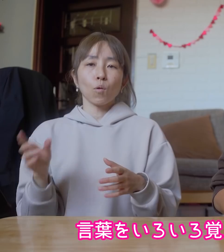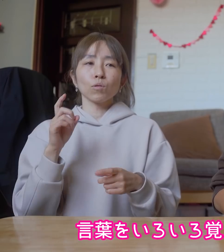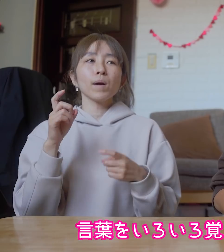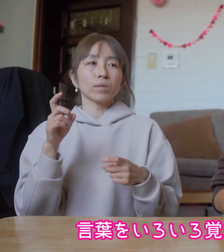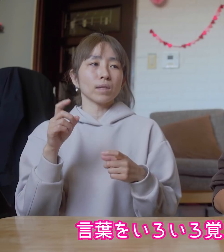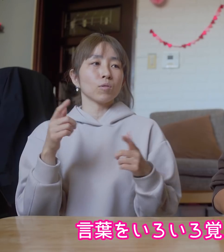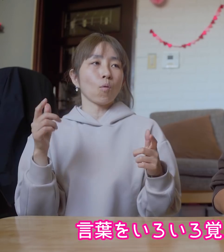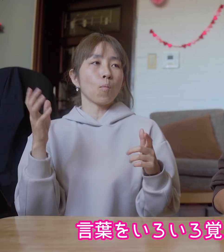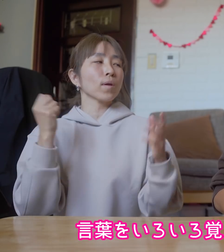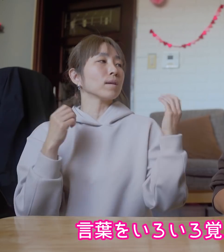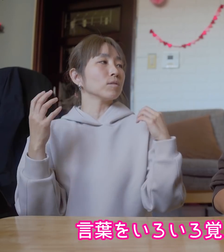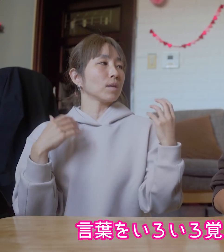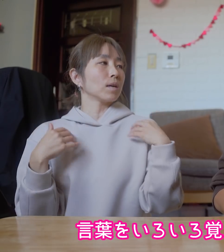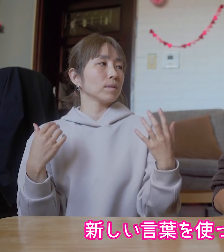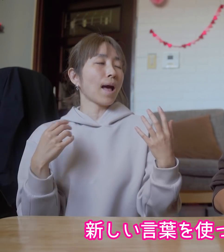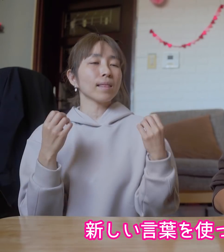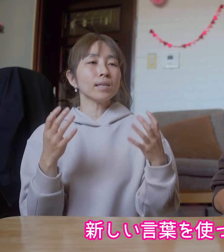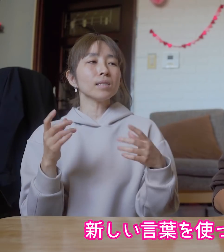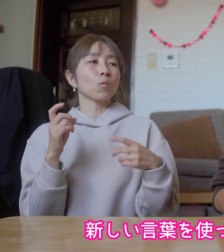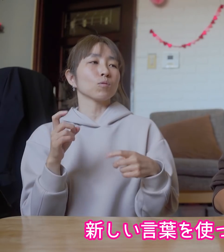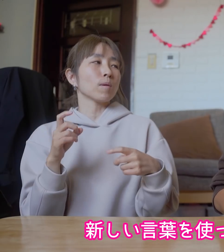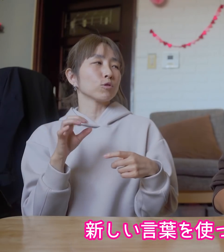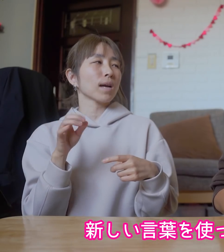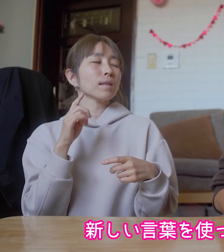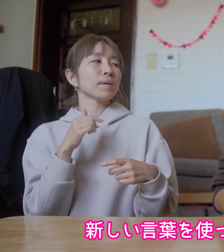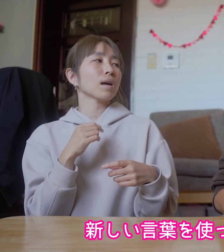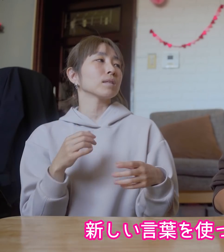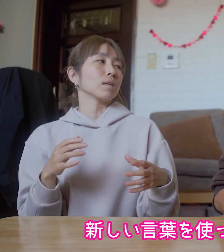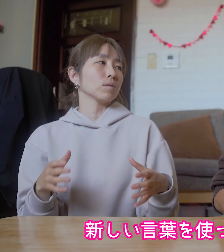And I was learning all these new words. I wanted to try using new words.